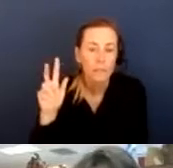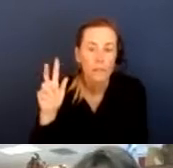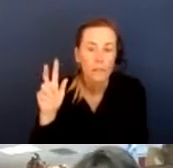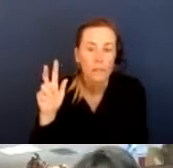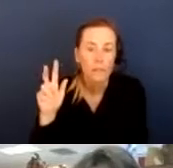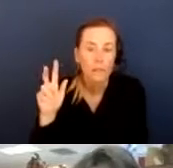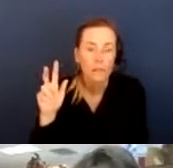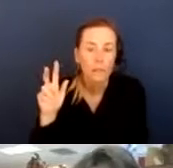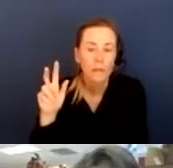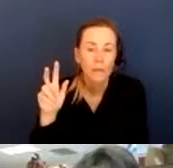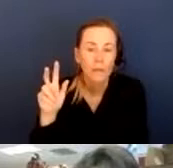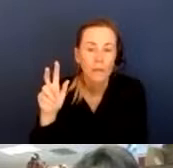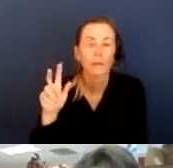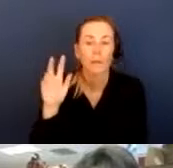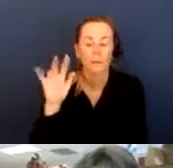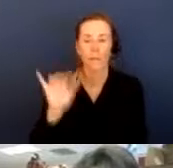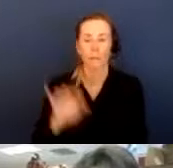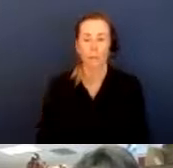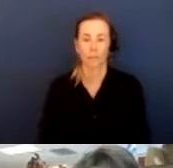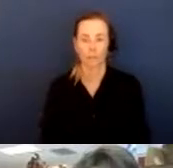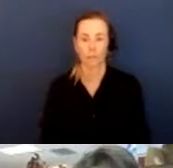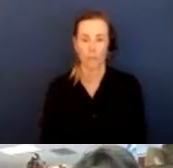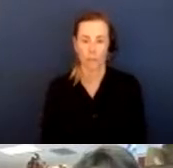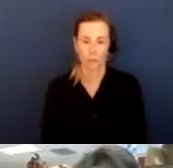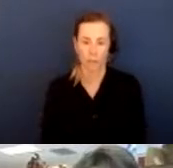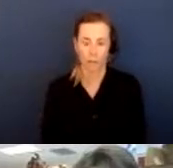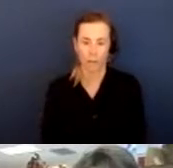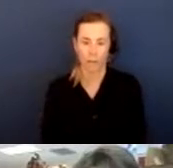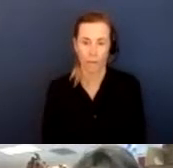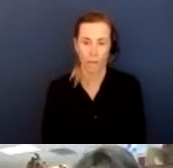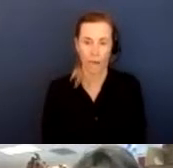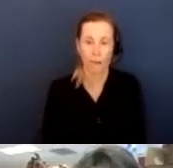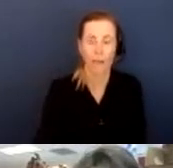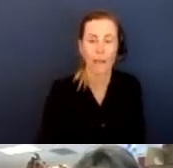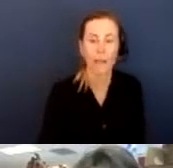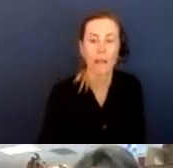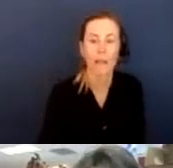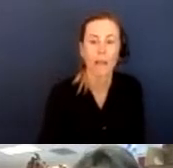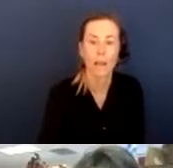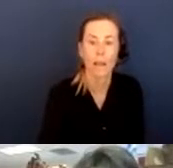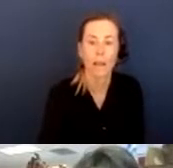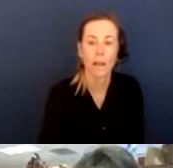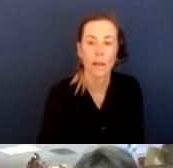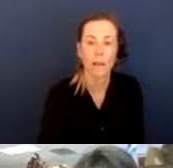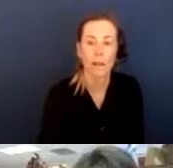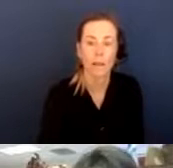Seth: sorry, I am at a different workplace. Anyway, I started working for the senior citizen apartment